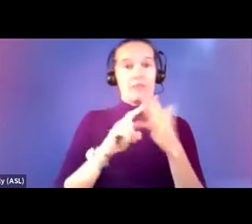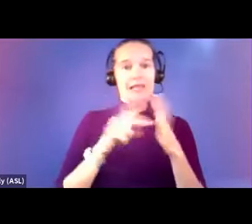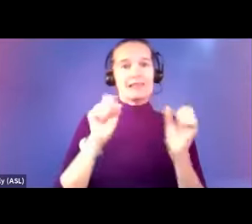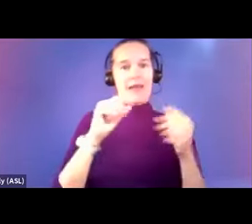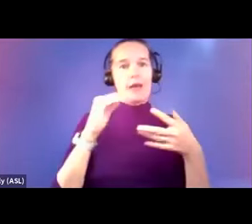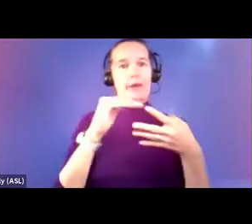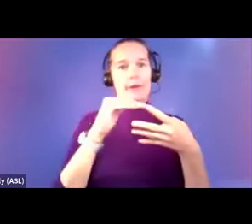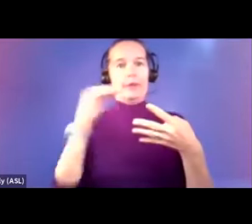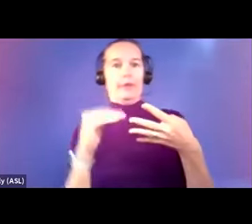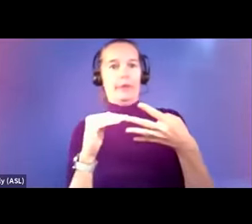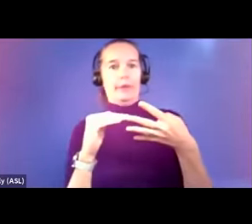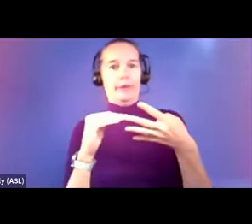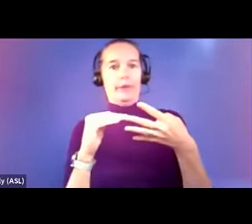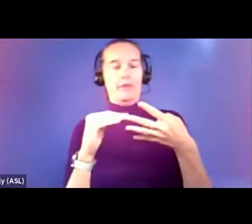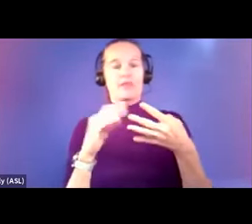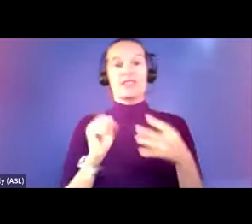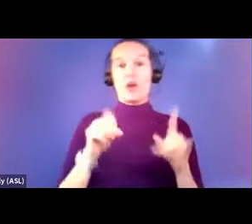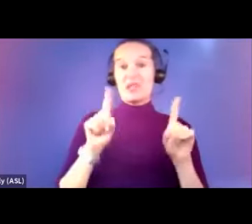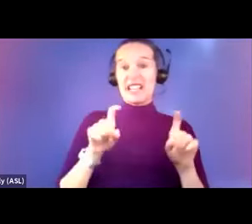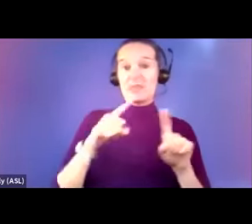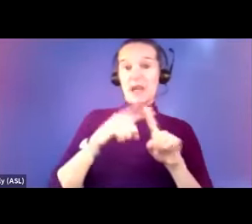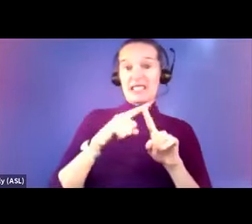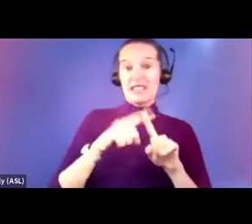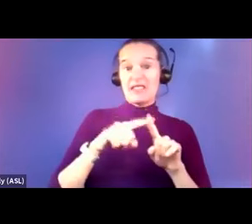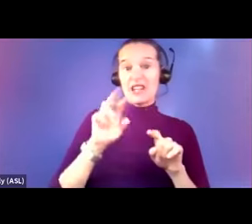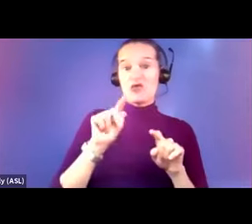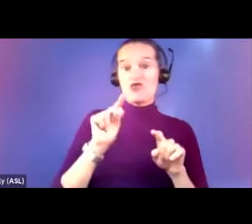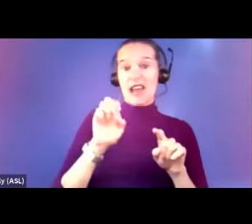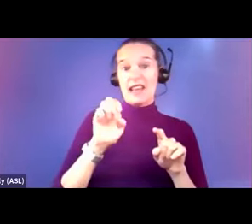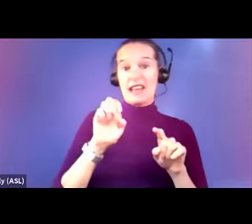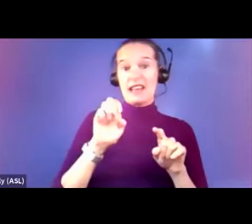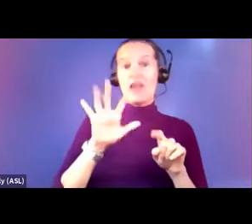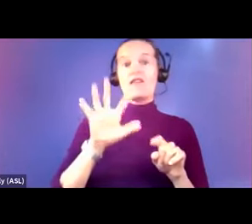We have a test positivity rate of five percent, which is below the benchmark of